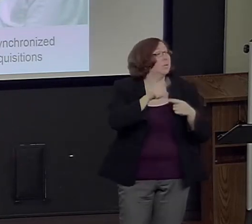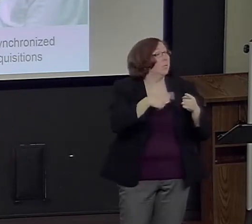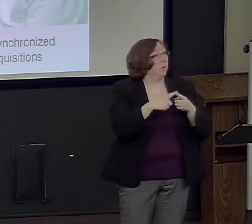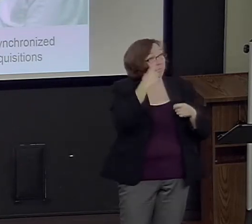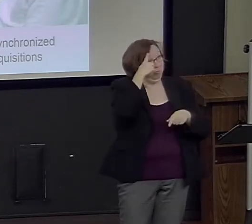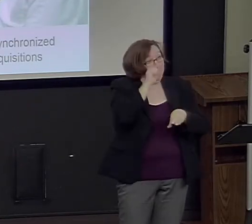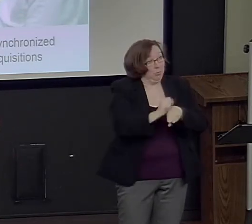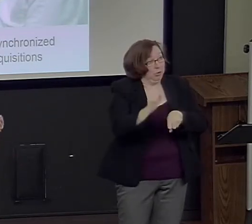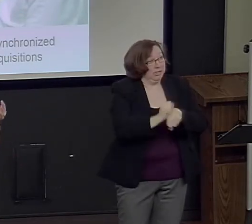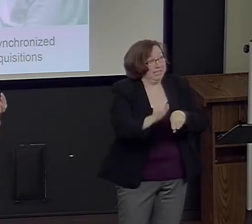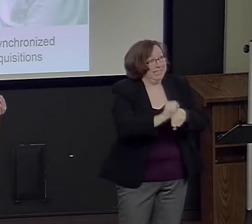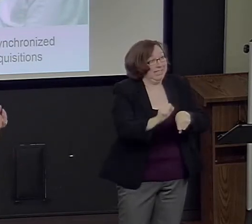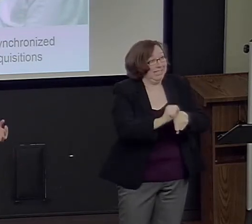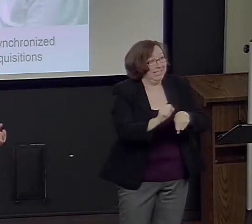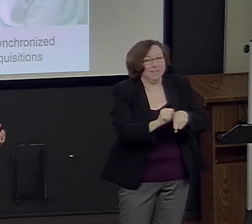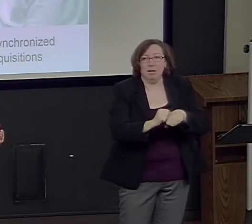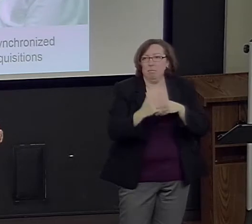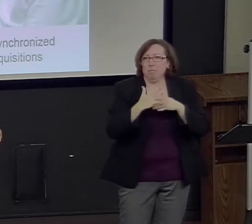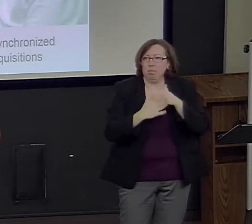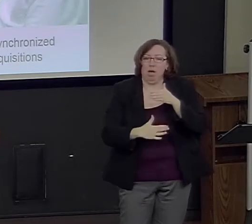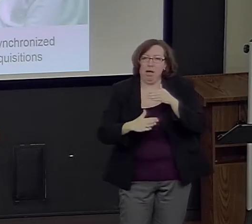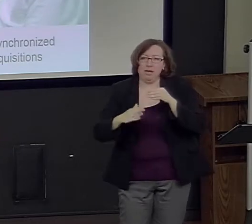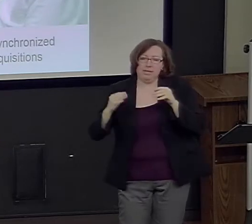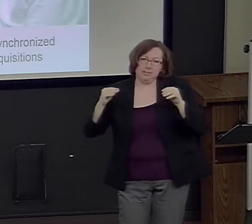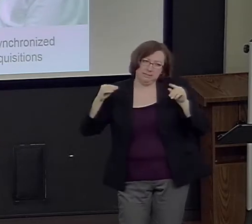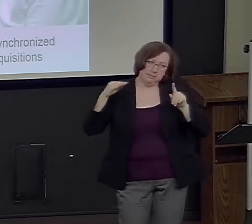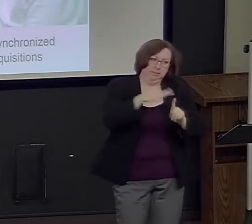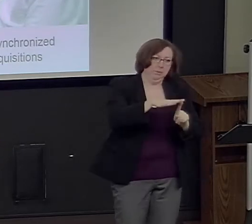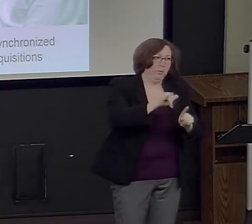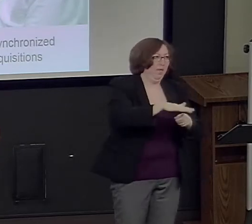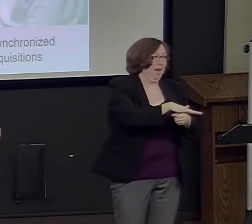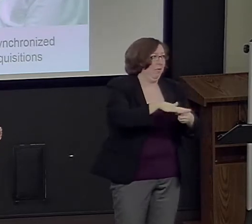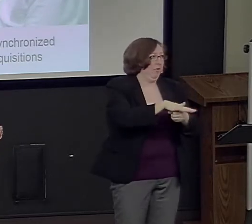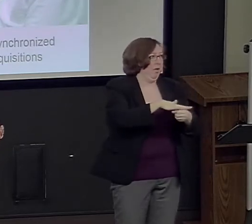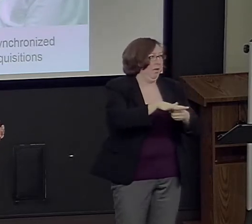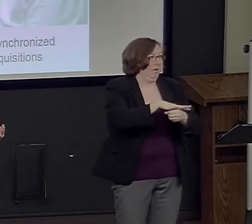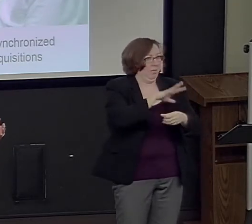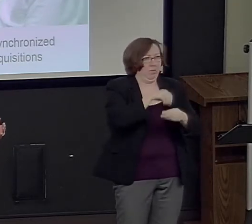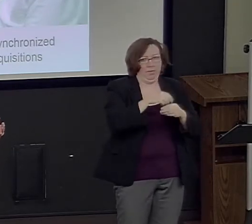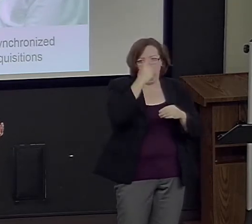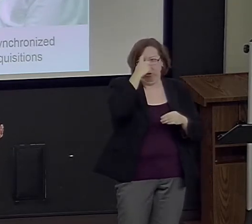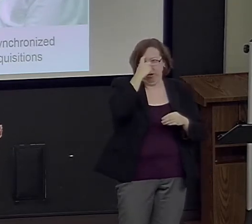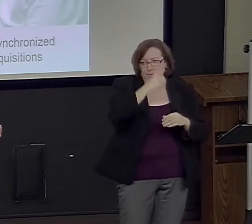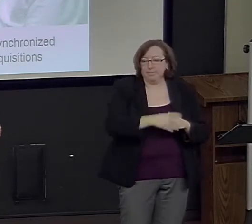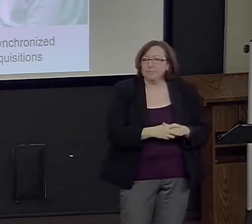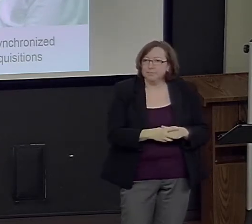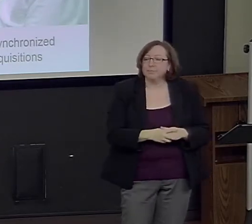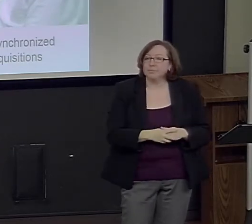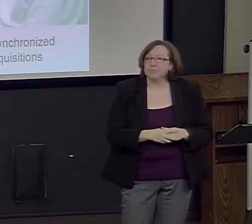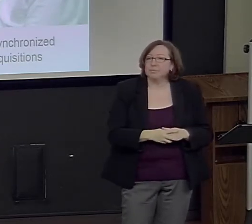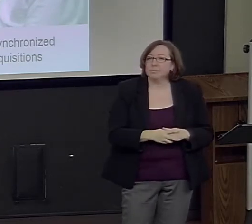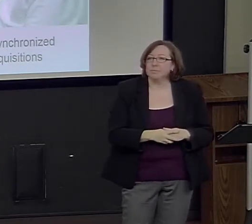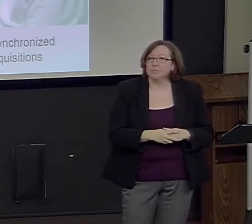the blood is flowing specifically to that part. Now, what's interesting about that